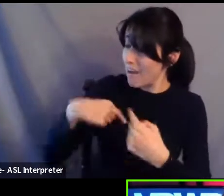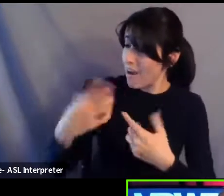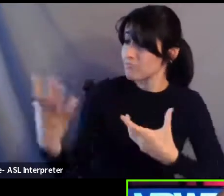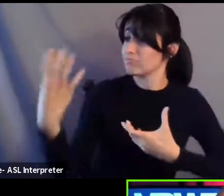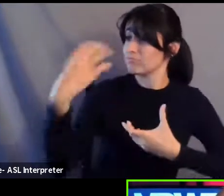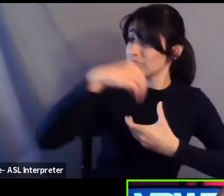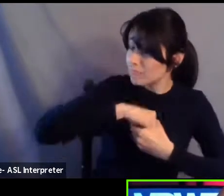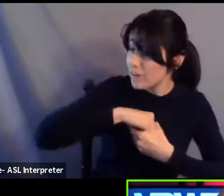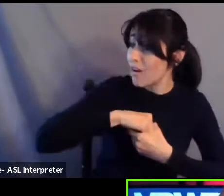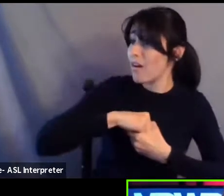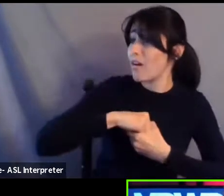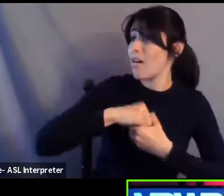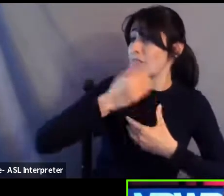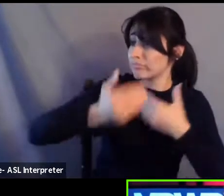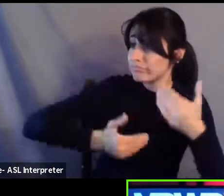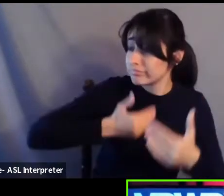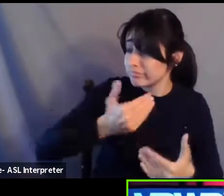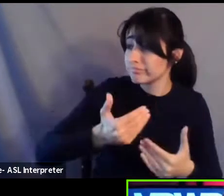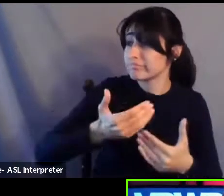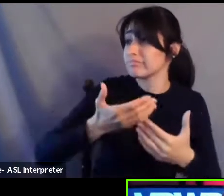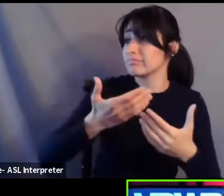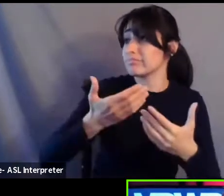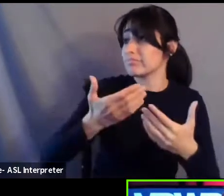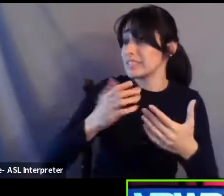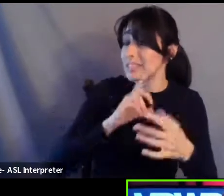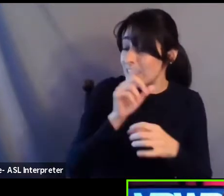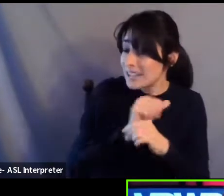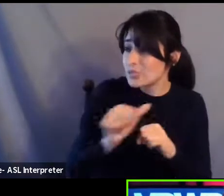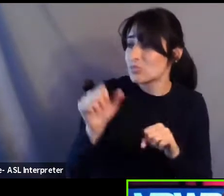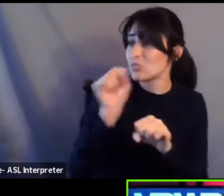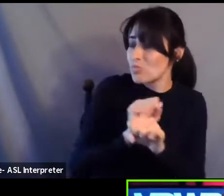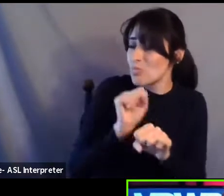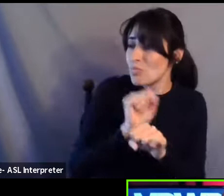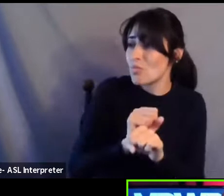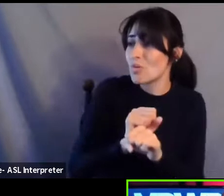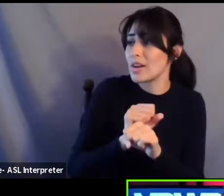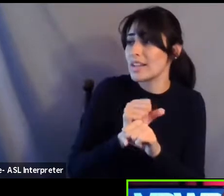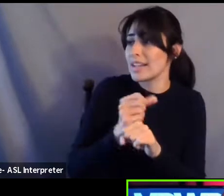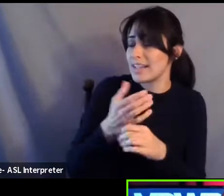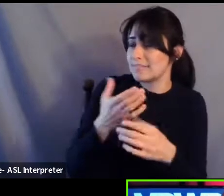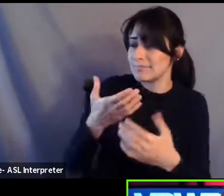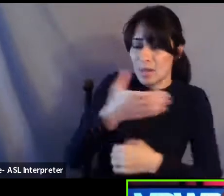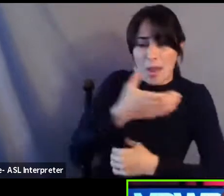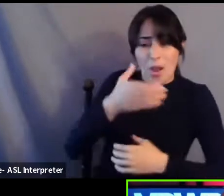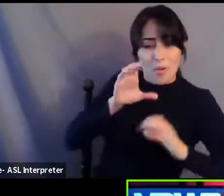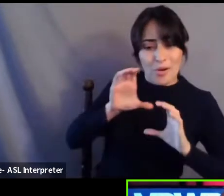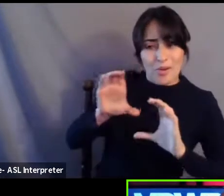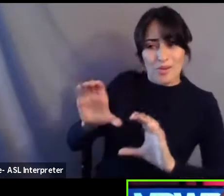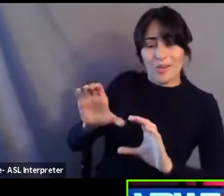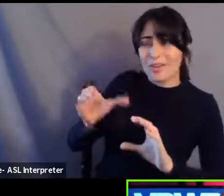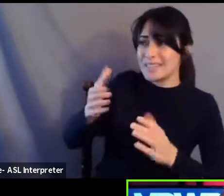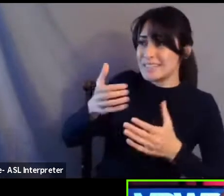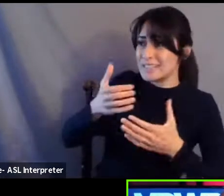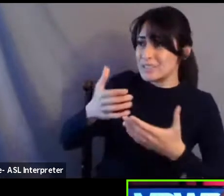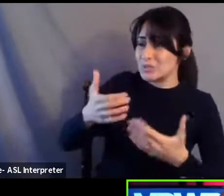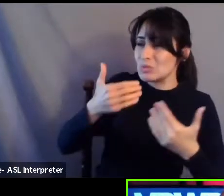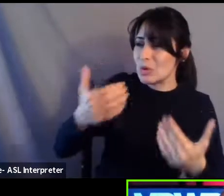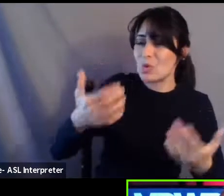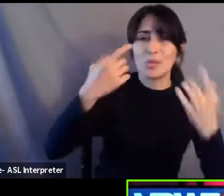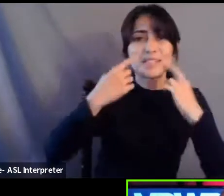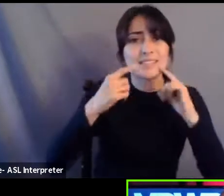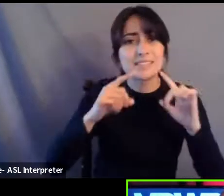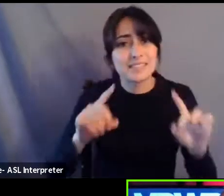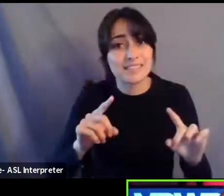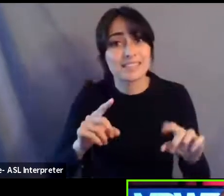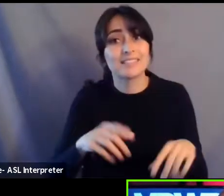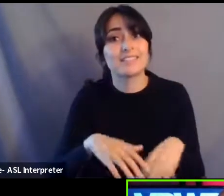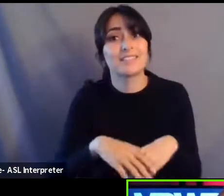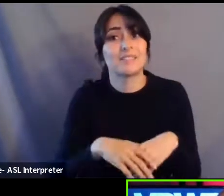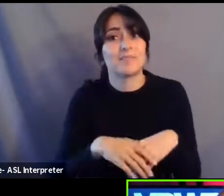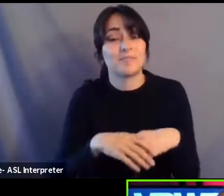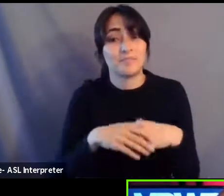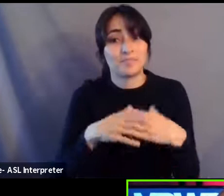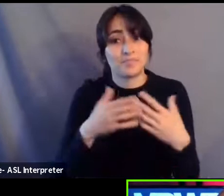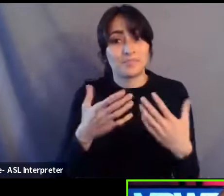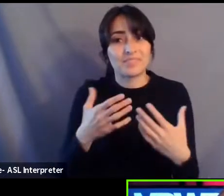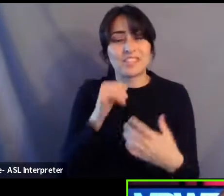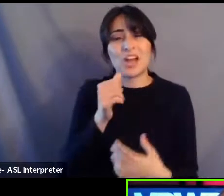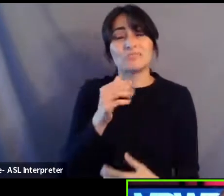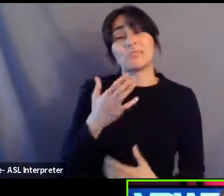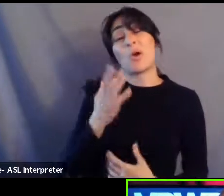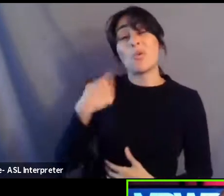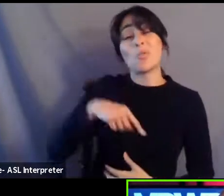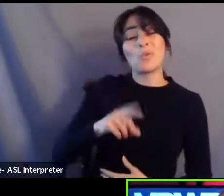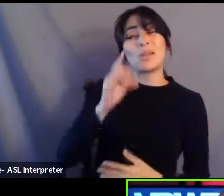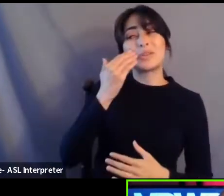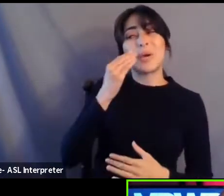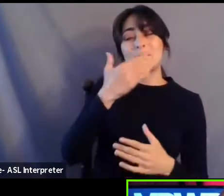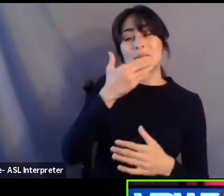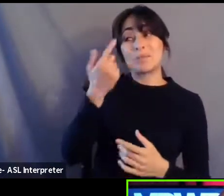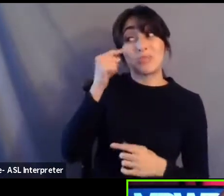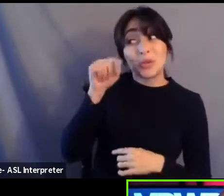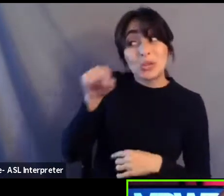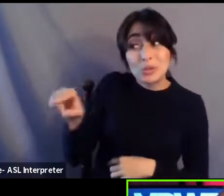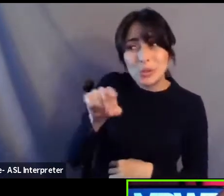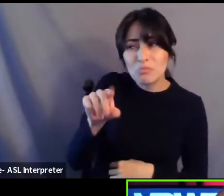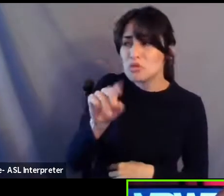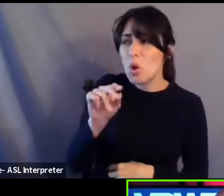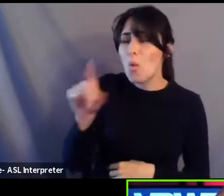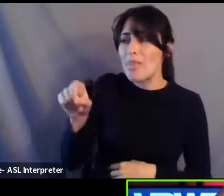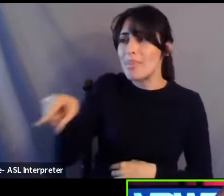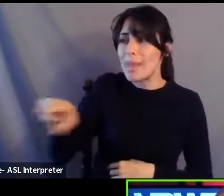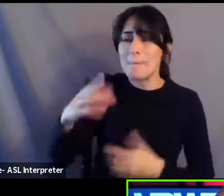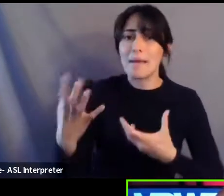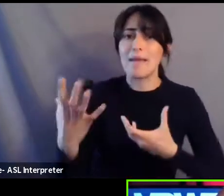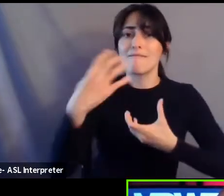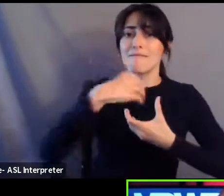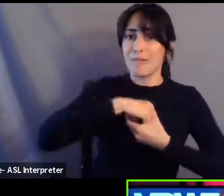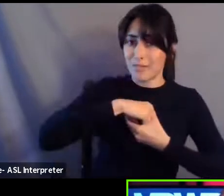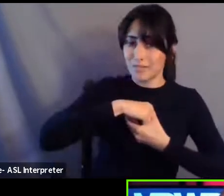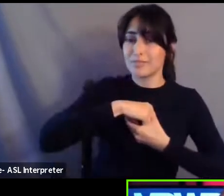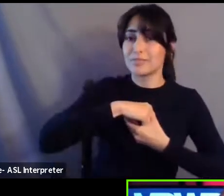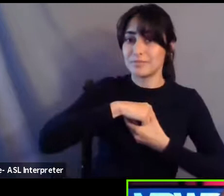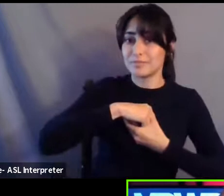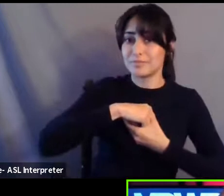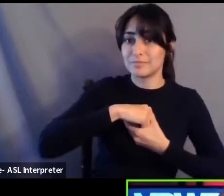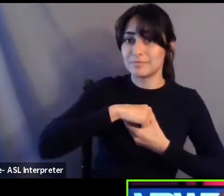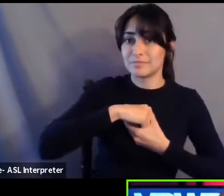do stuff and the power to make these changes instead of us trying to figure out instead